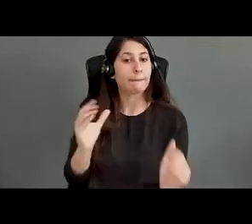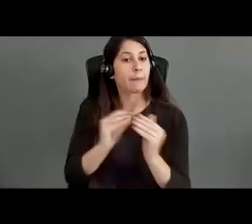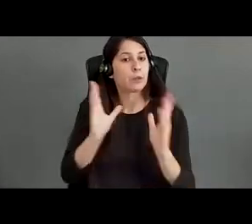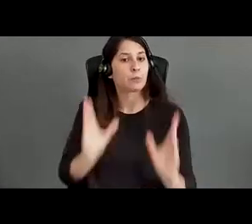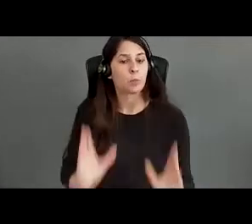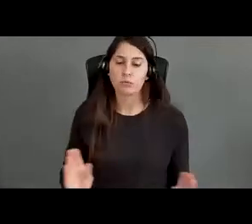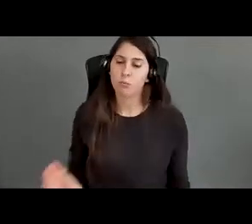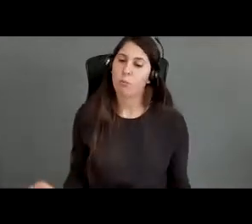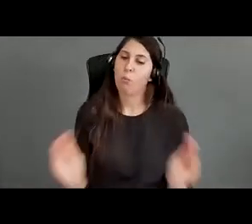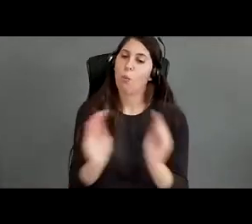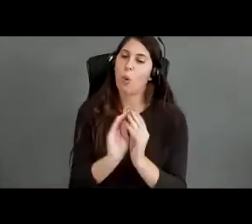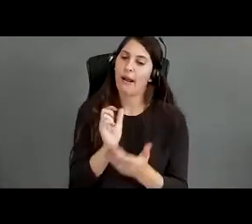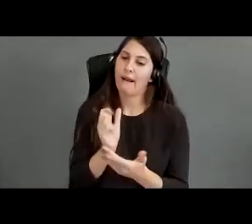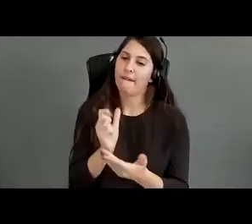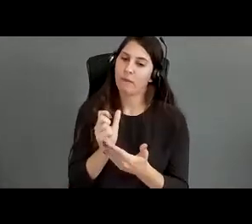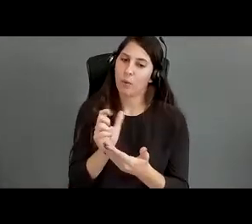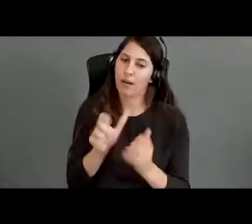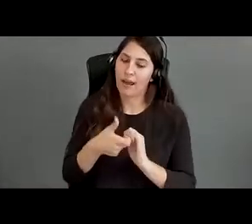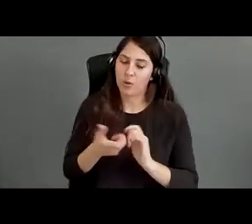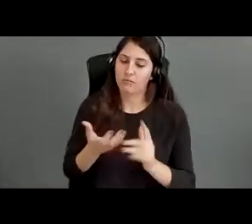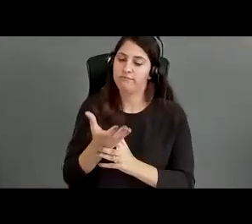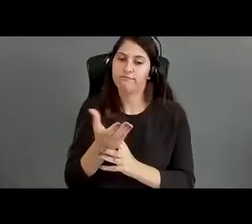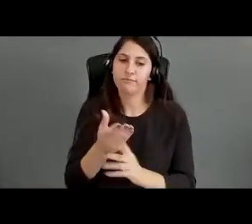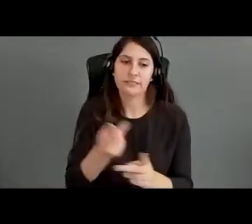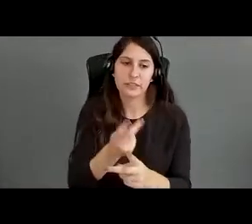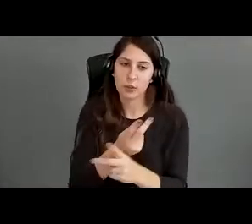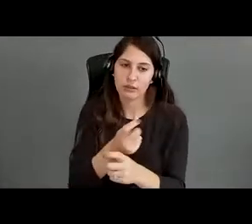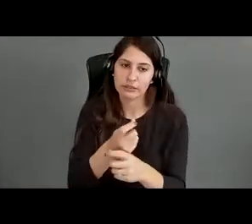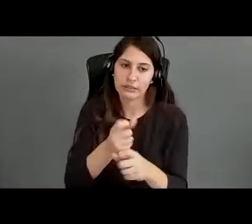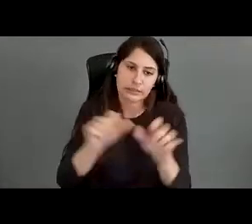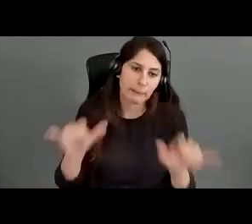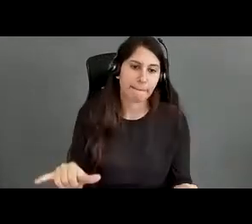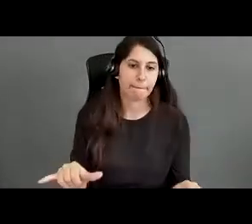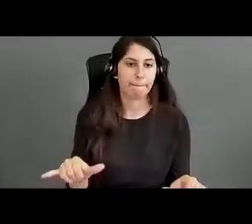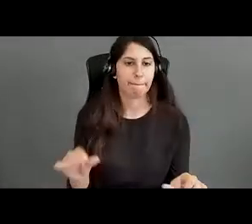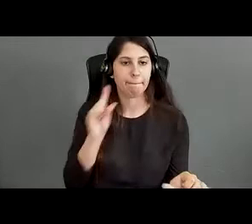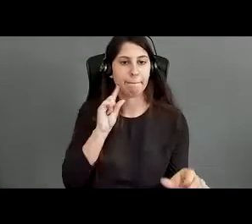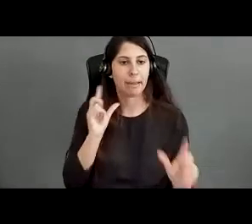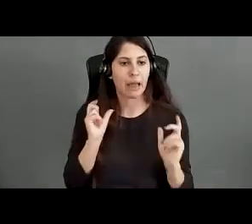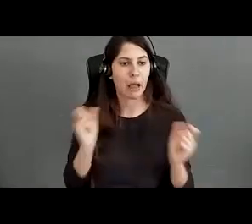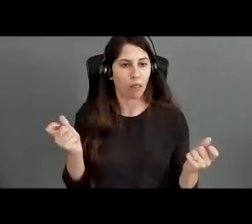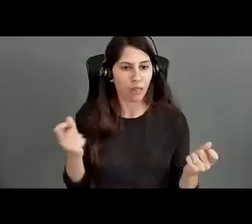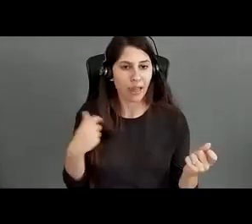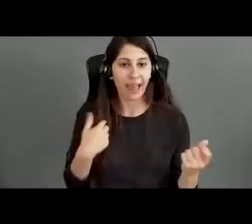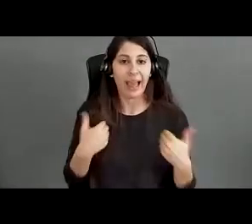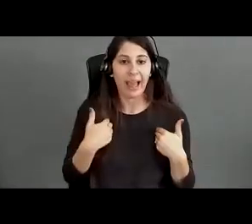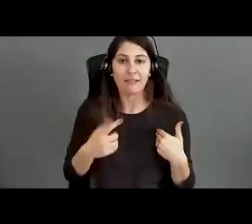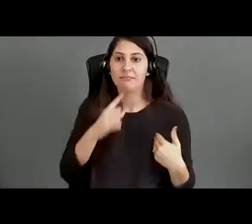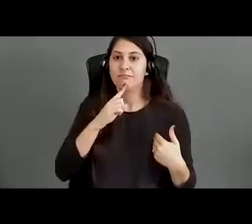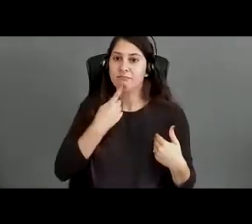than in learning to navigate the system. We don't have a true healthcare system in the country